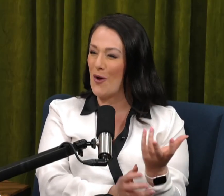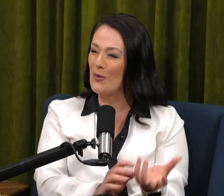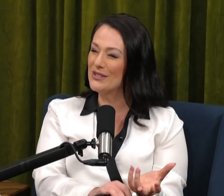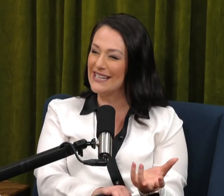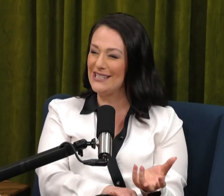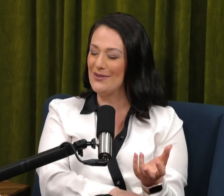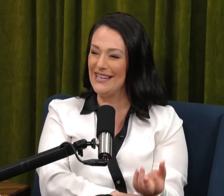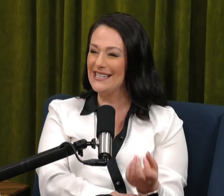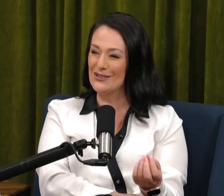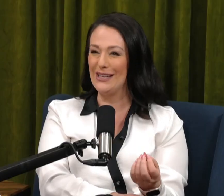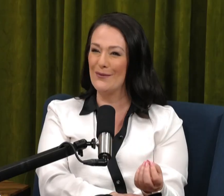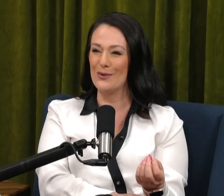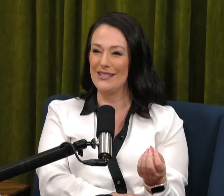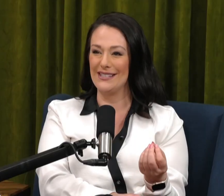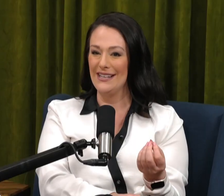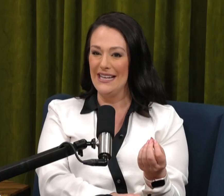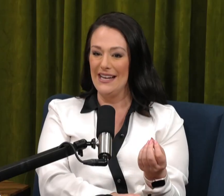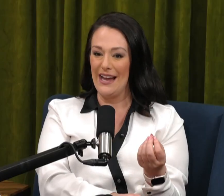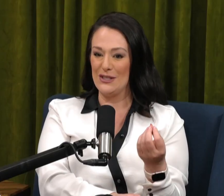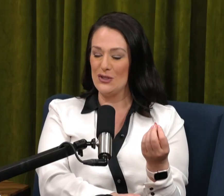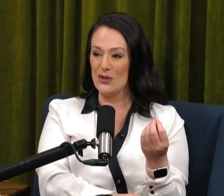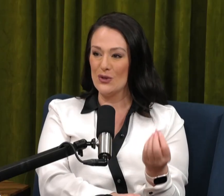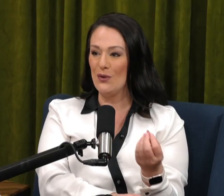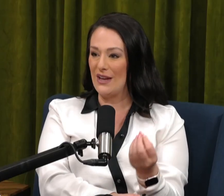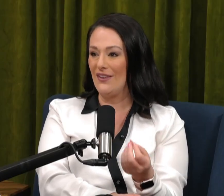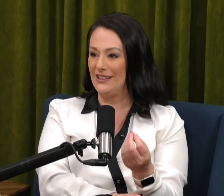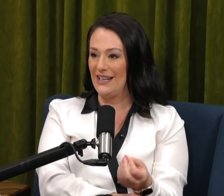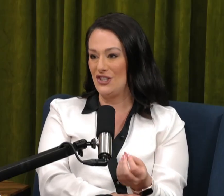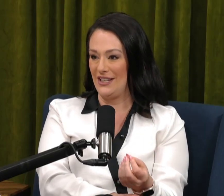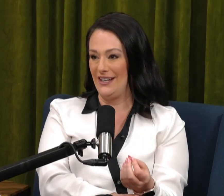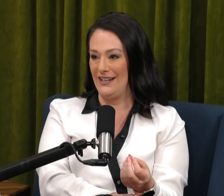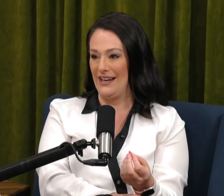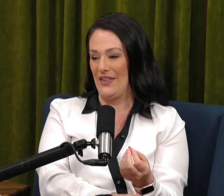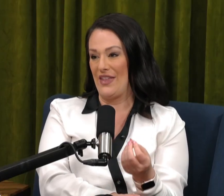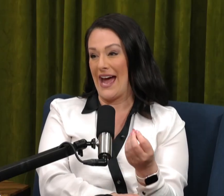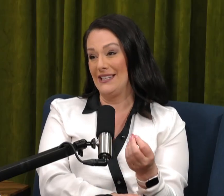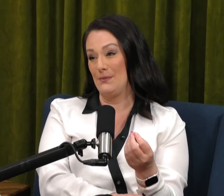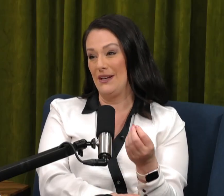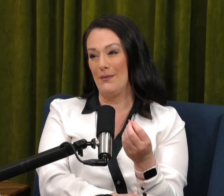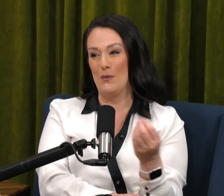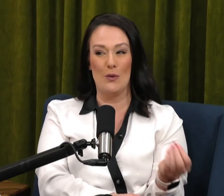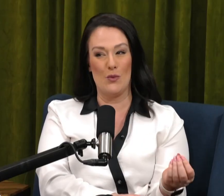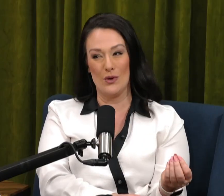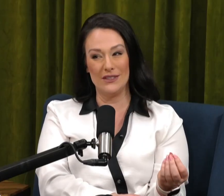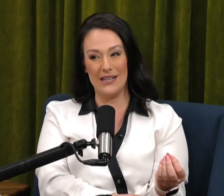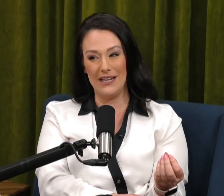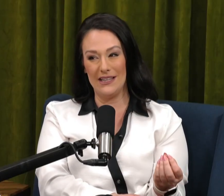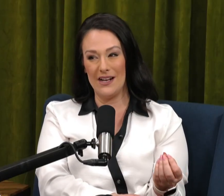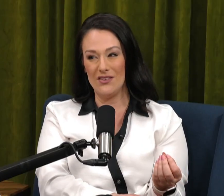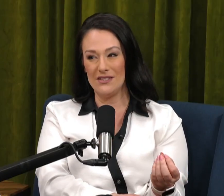It's almost like, do you think he's looking for this external validation and that's becoming more important than anything else?